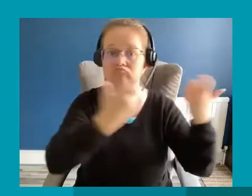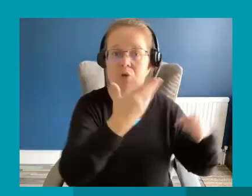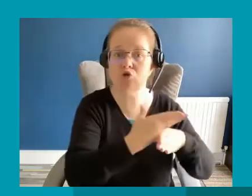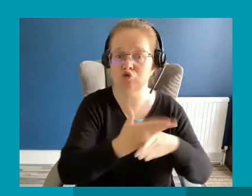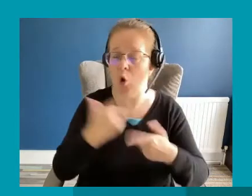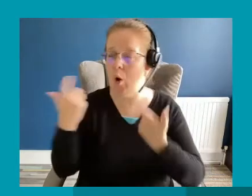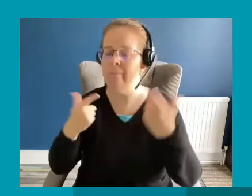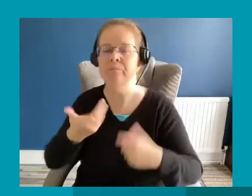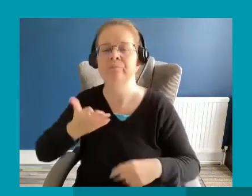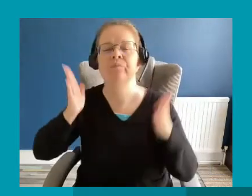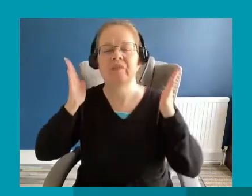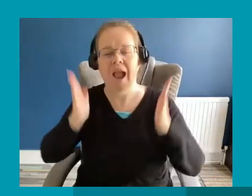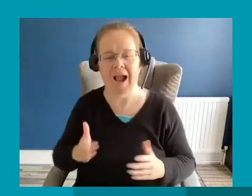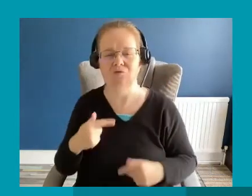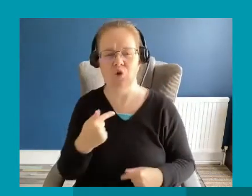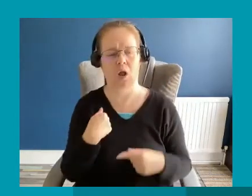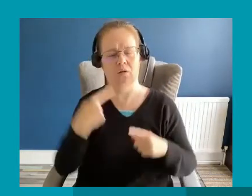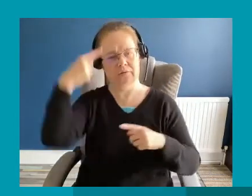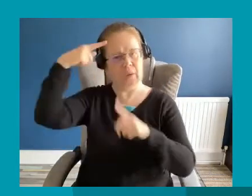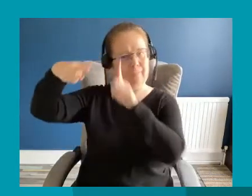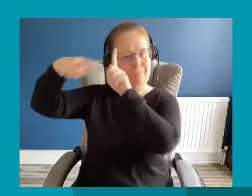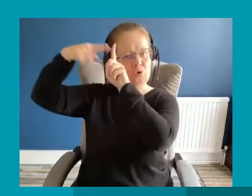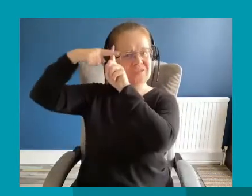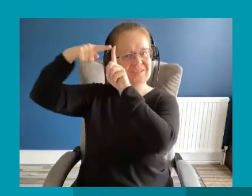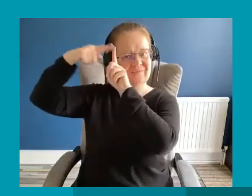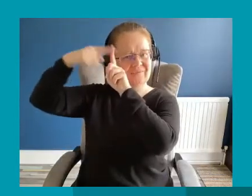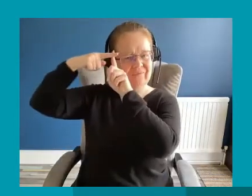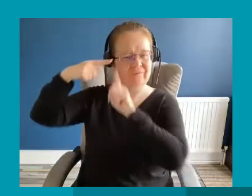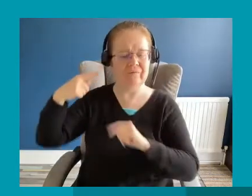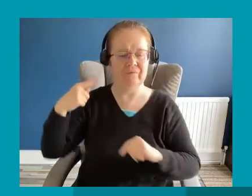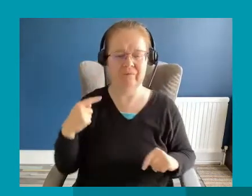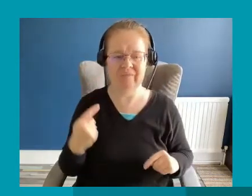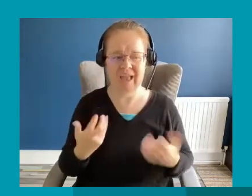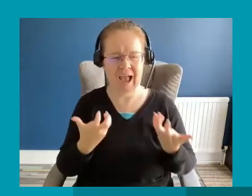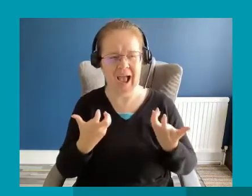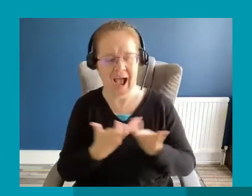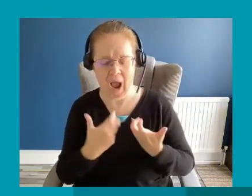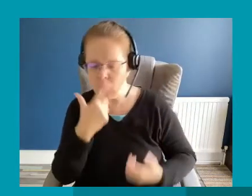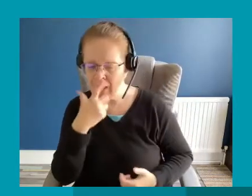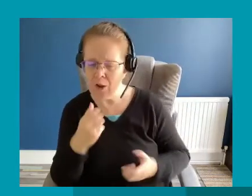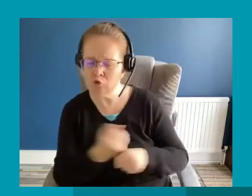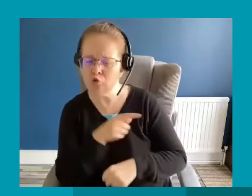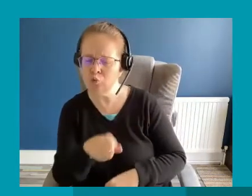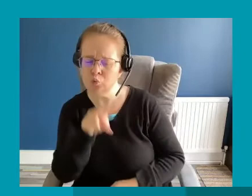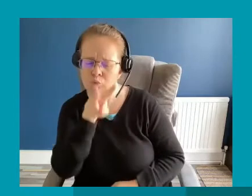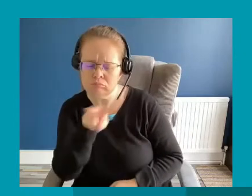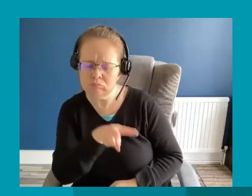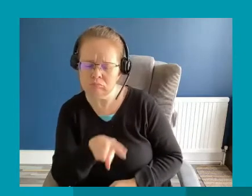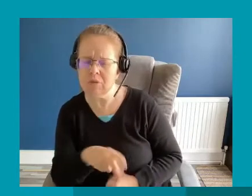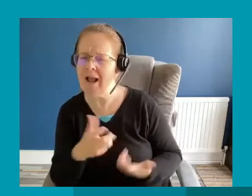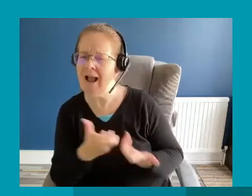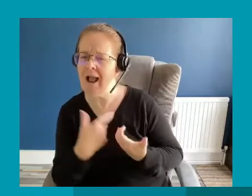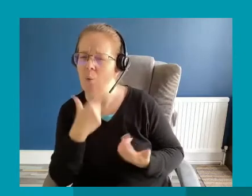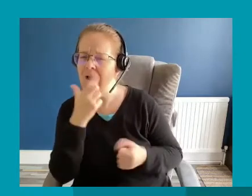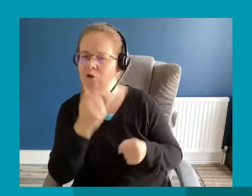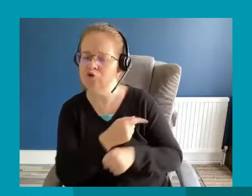to be in a really positive mindset when you're looking at how can I do the job? You want to be looking at your